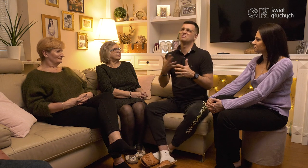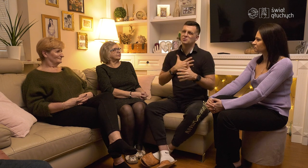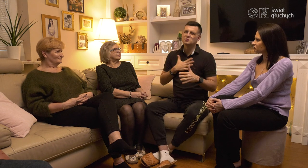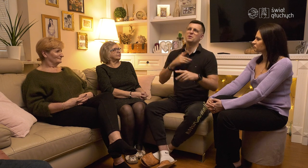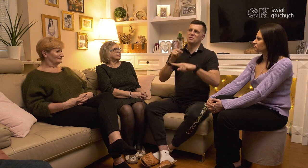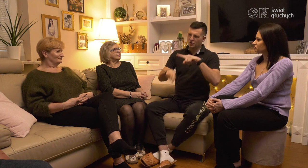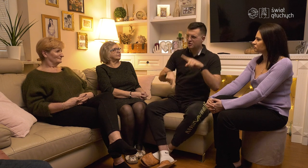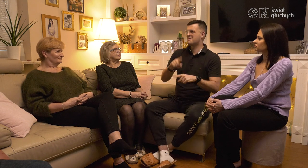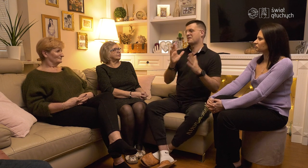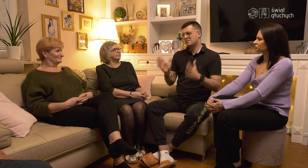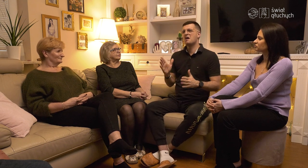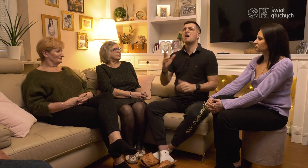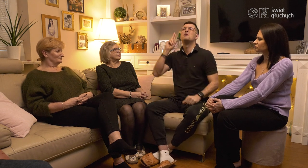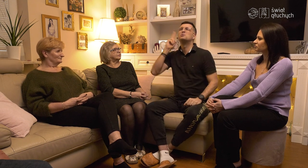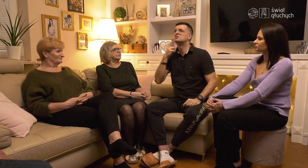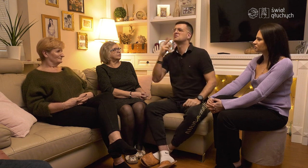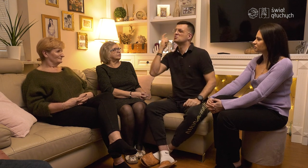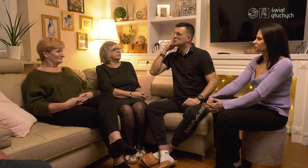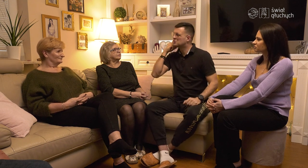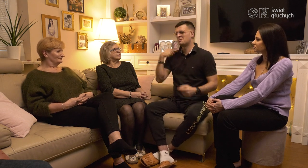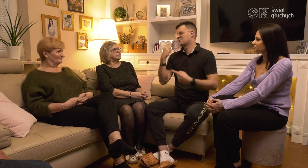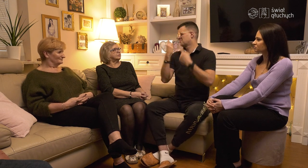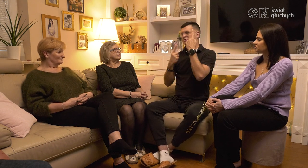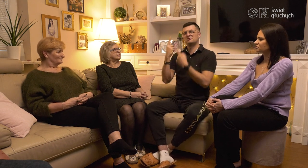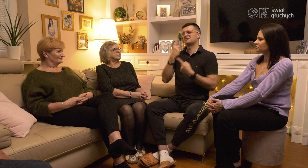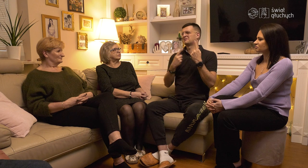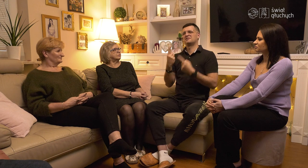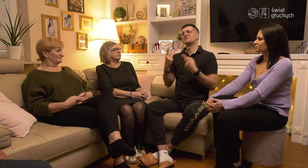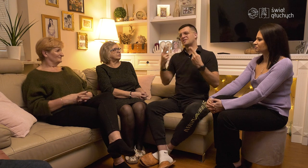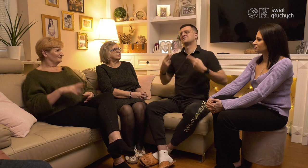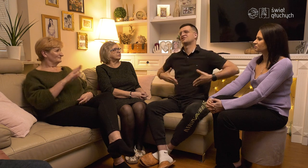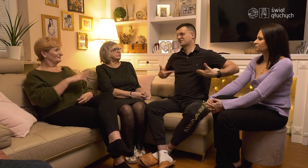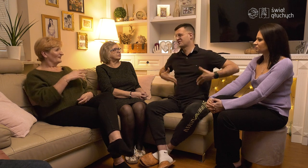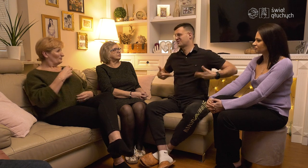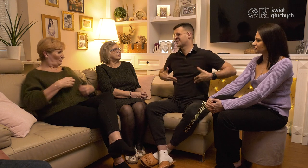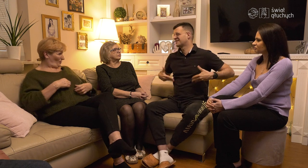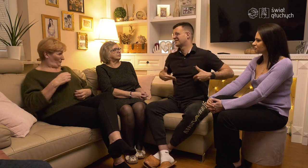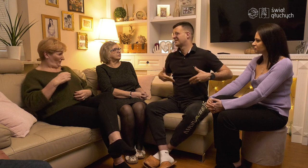I felt it was normal (deafness). I didn't think about whether he would be deaf or hearing. It was important for me that he will be healthy.